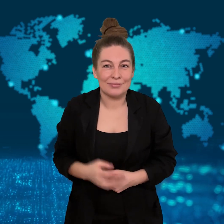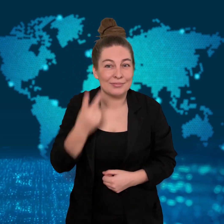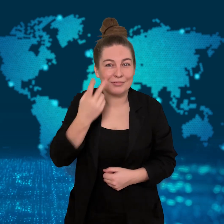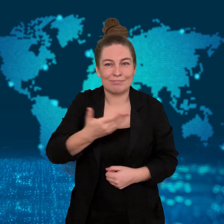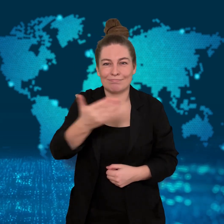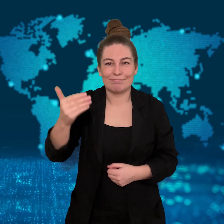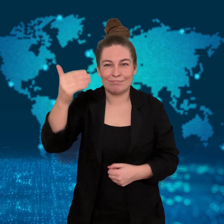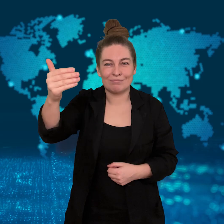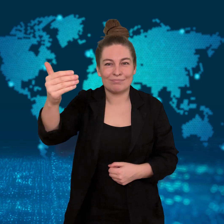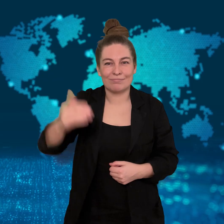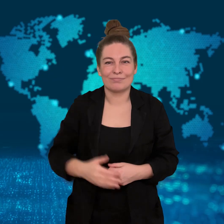See you next time!